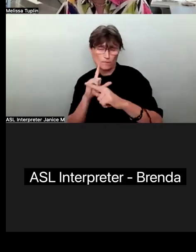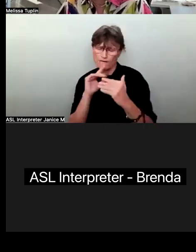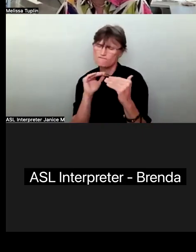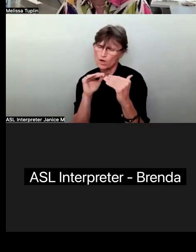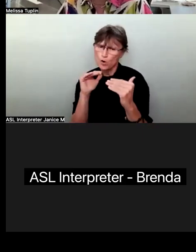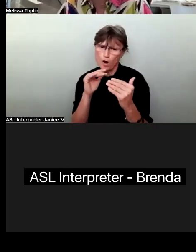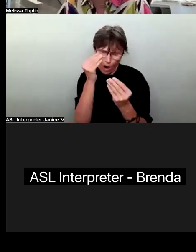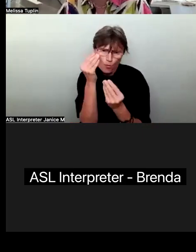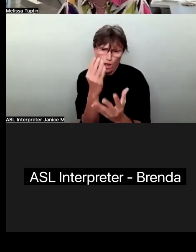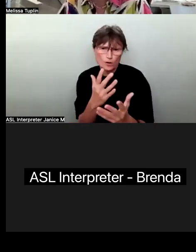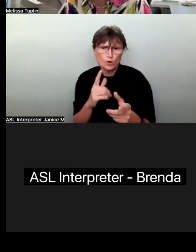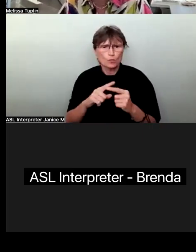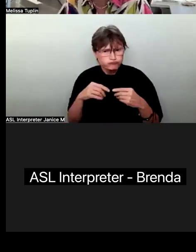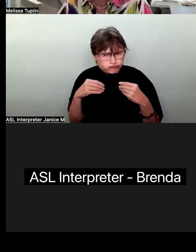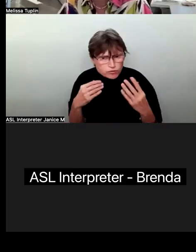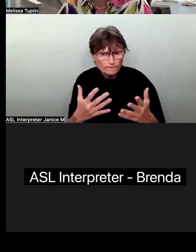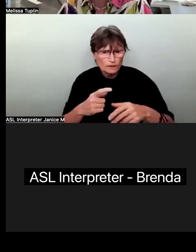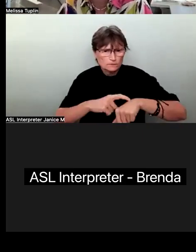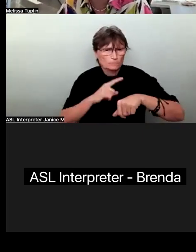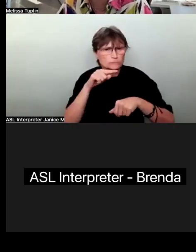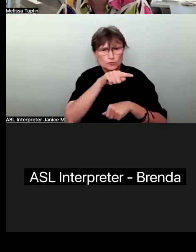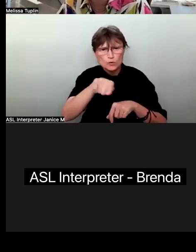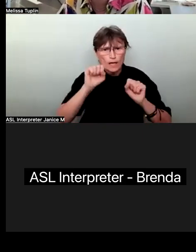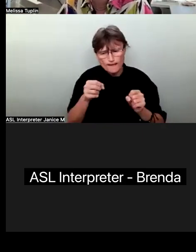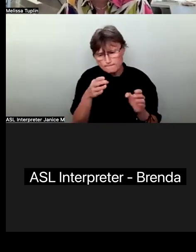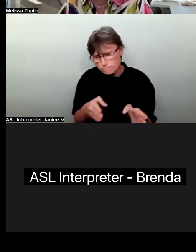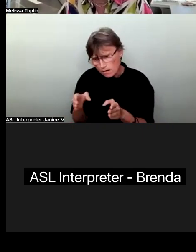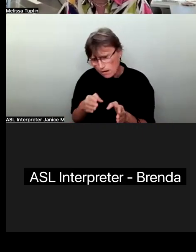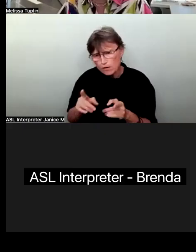to give them time to plan for changes to their funding amounts.